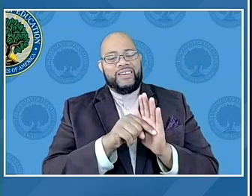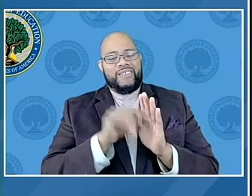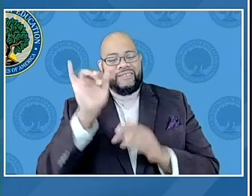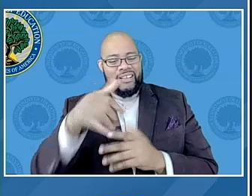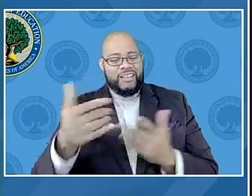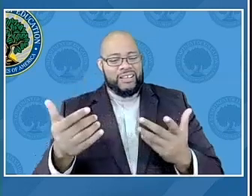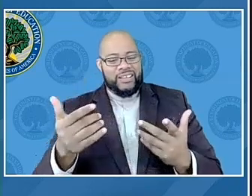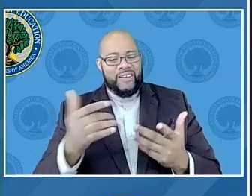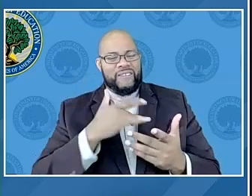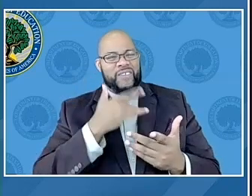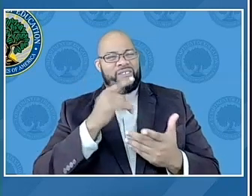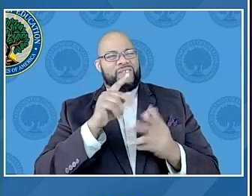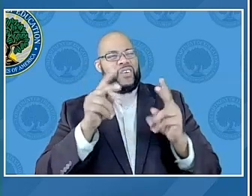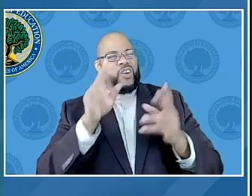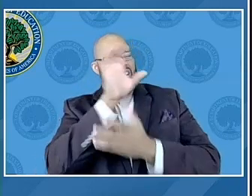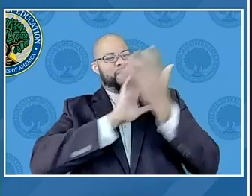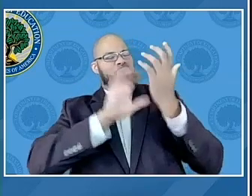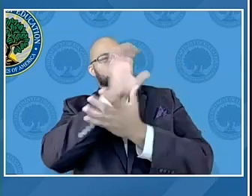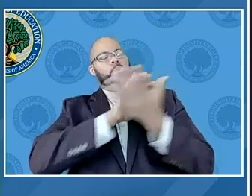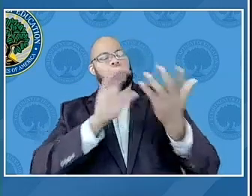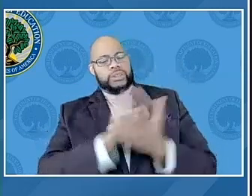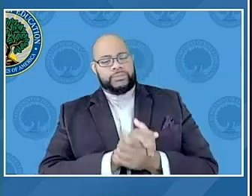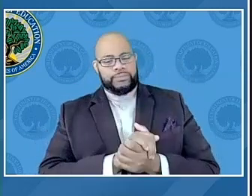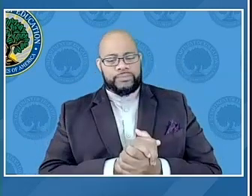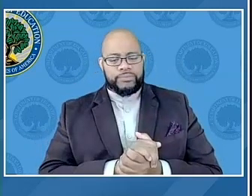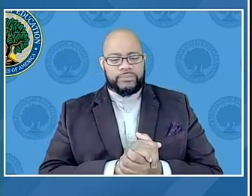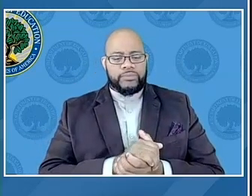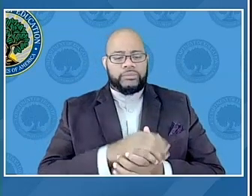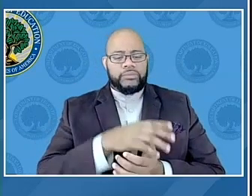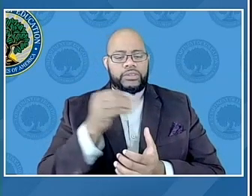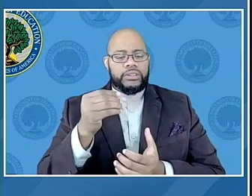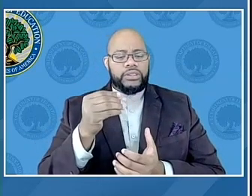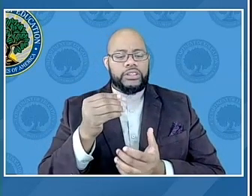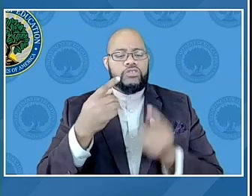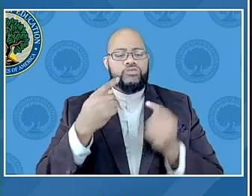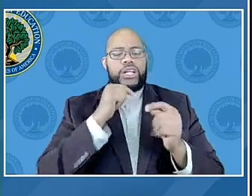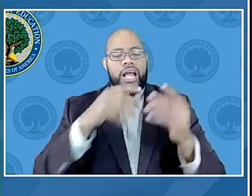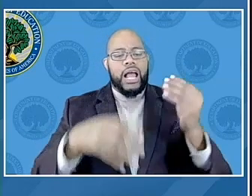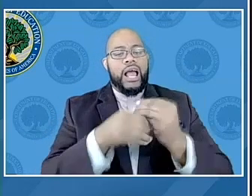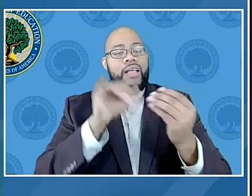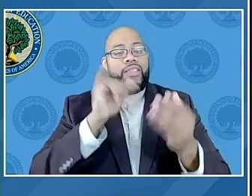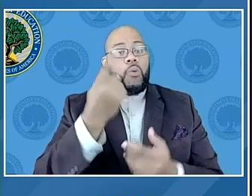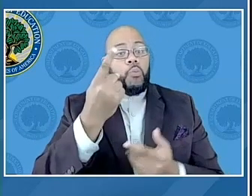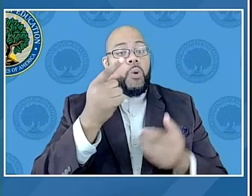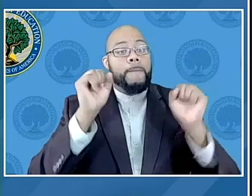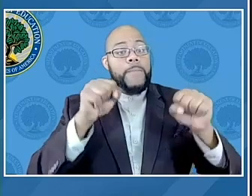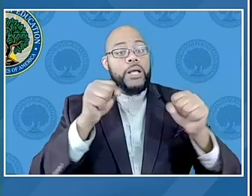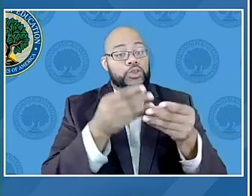for people. And kind of to add to that, one possible solution to these folks with